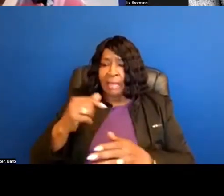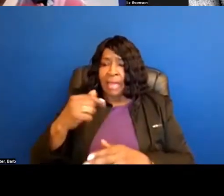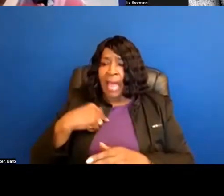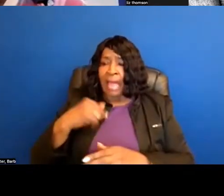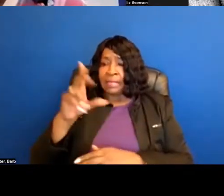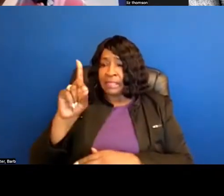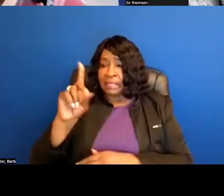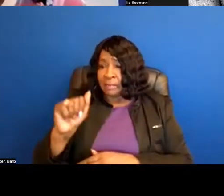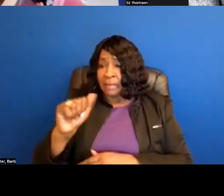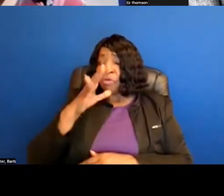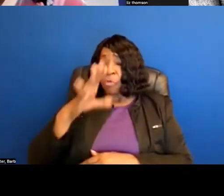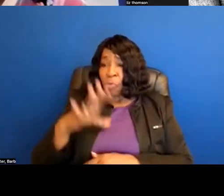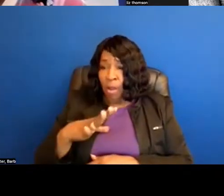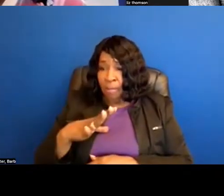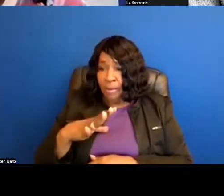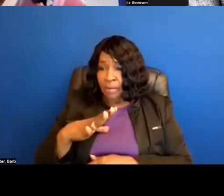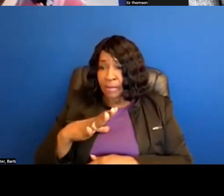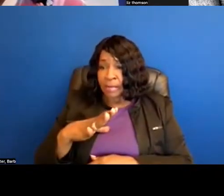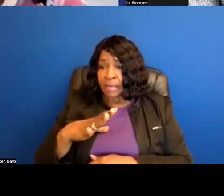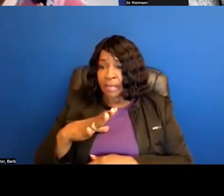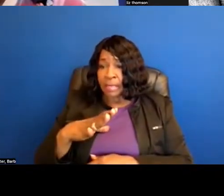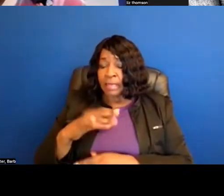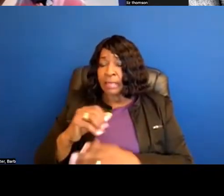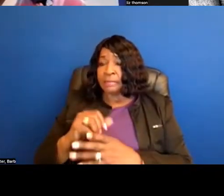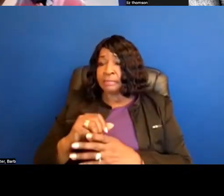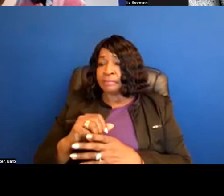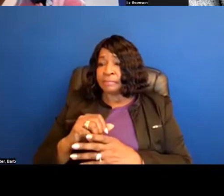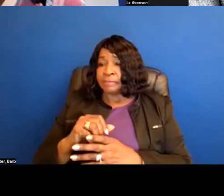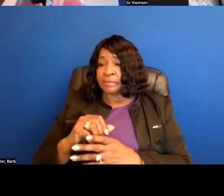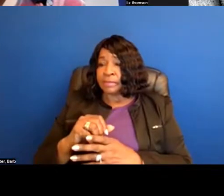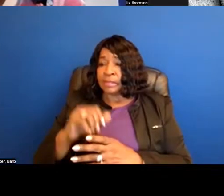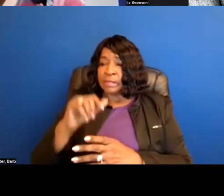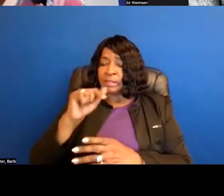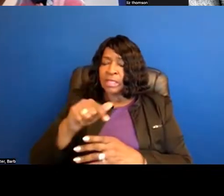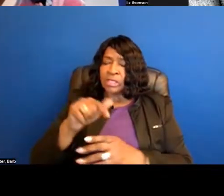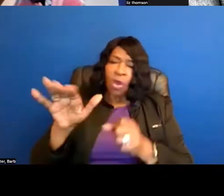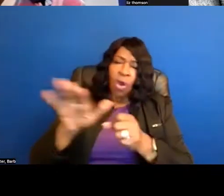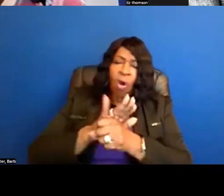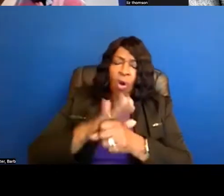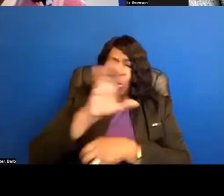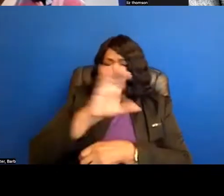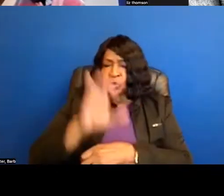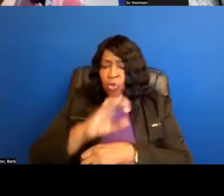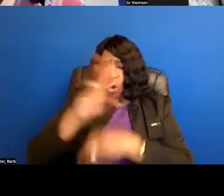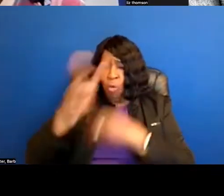I shared in the first session this whole Zoom world is very interesting for me